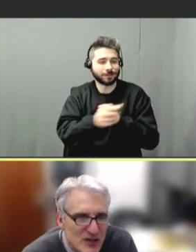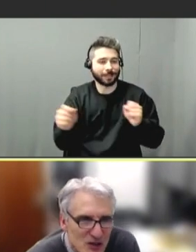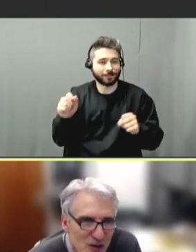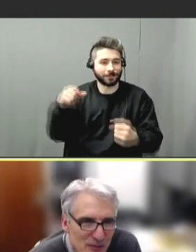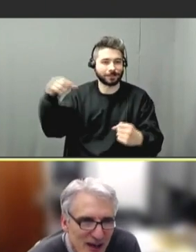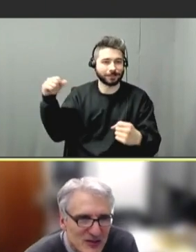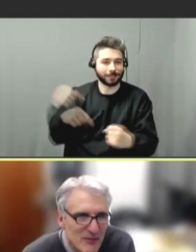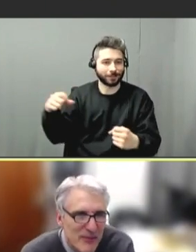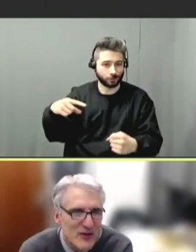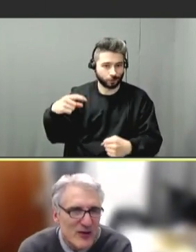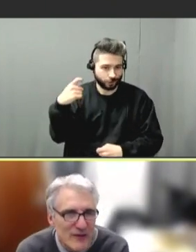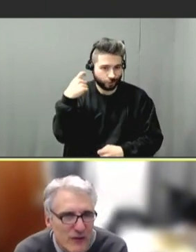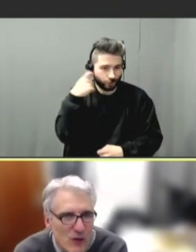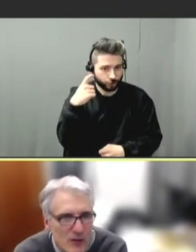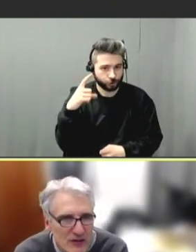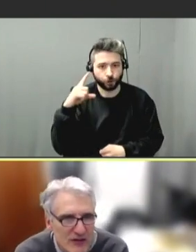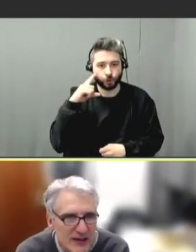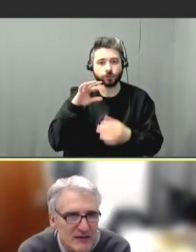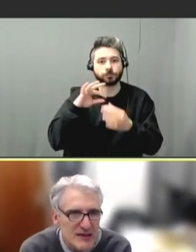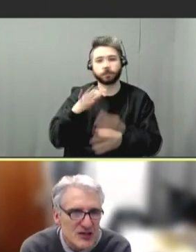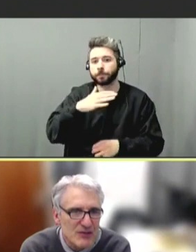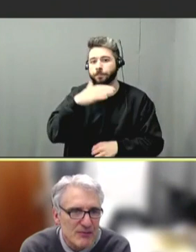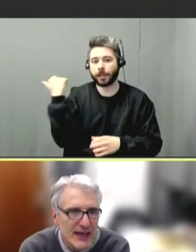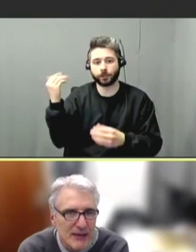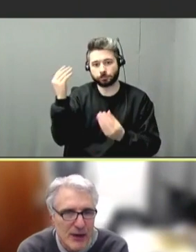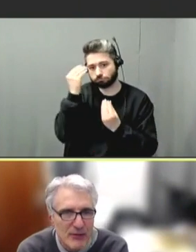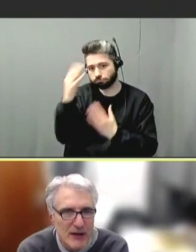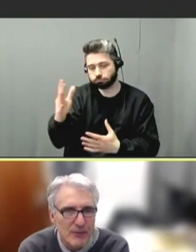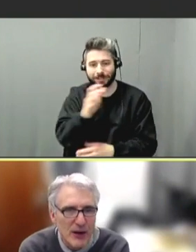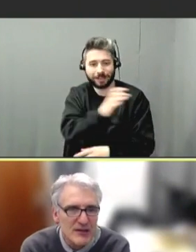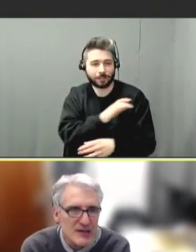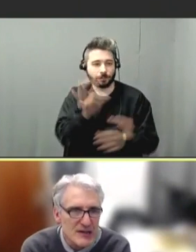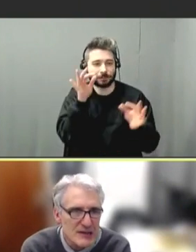one we just heard about to better inform clinical decision making and public health policies.